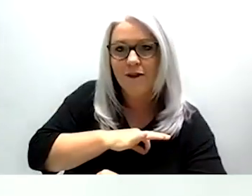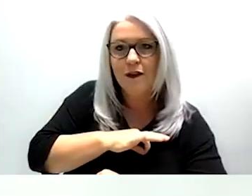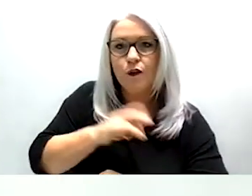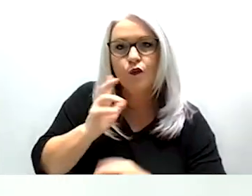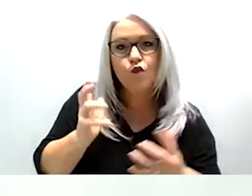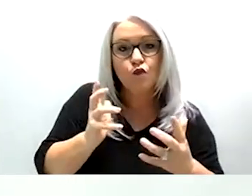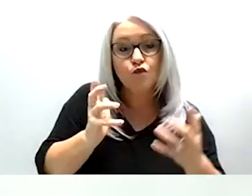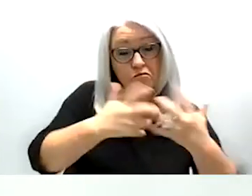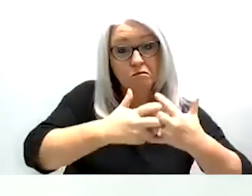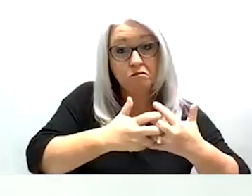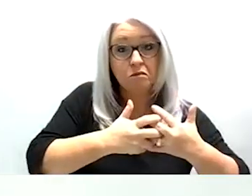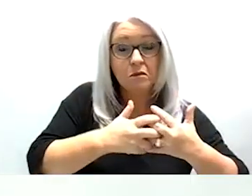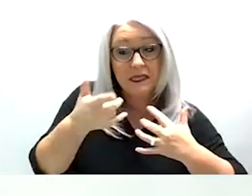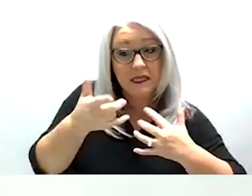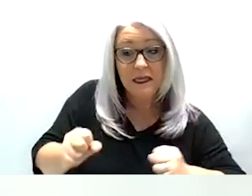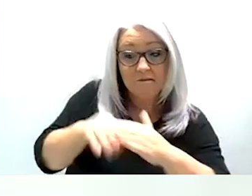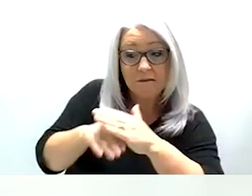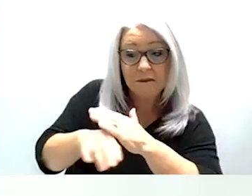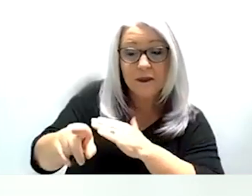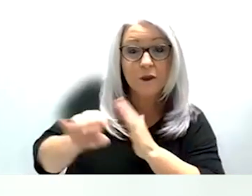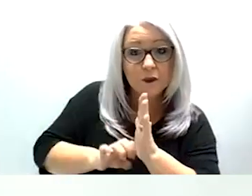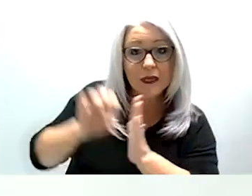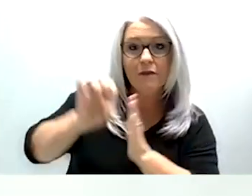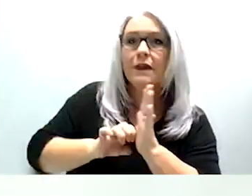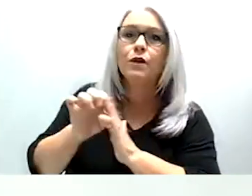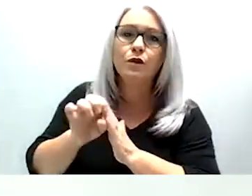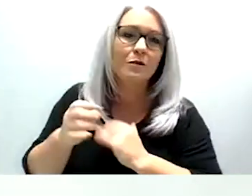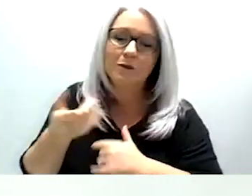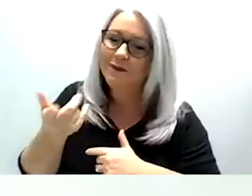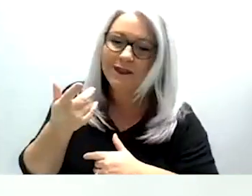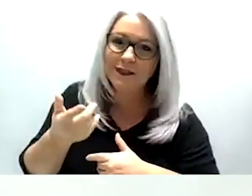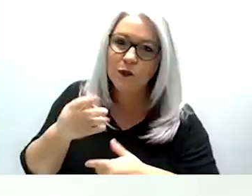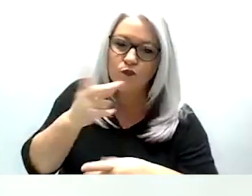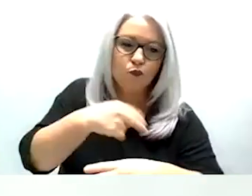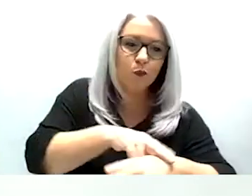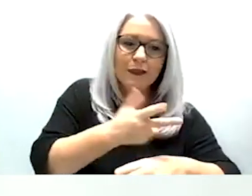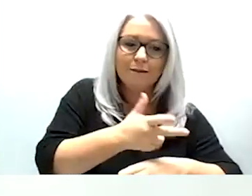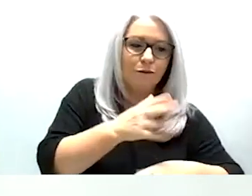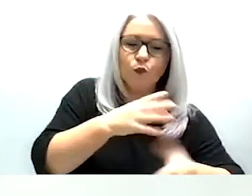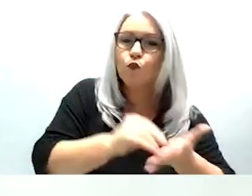Johnny can request access to those elevators even though students usually don't have that access. And that would allow